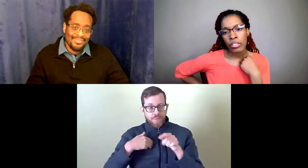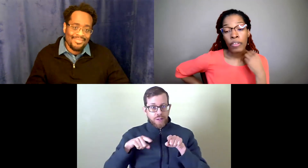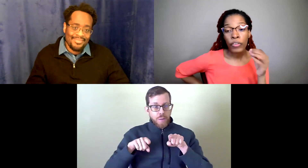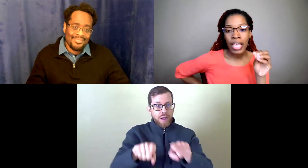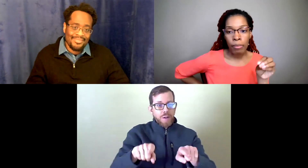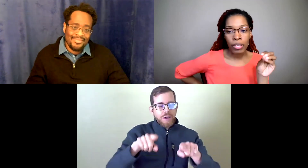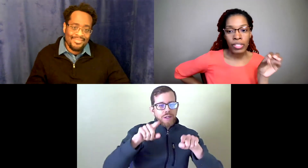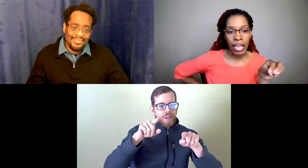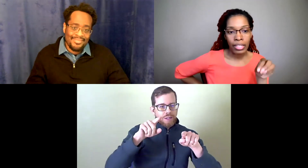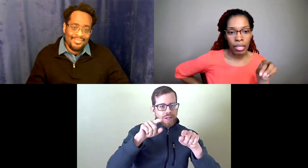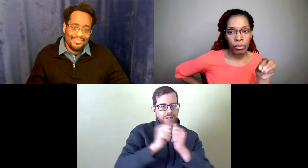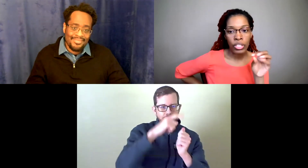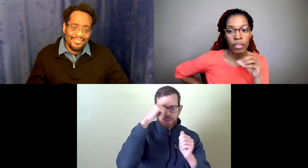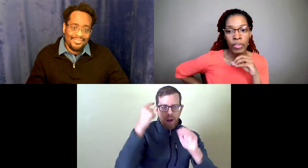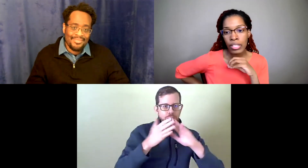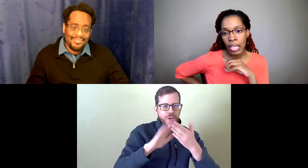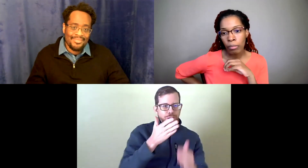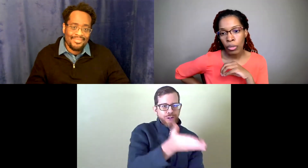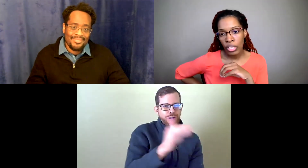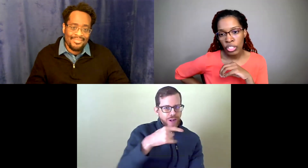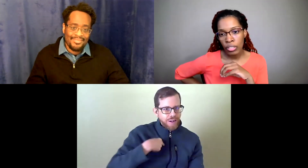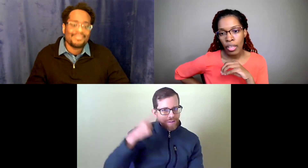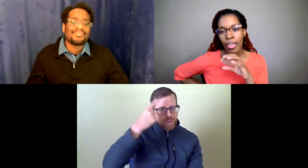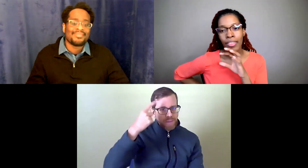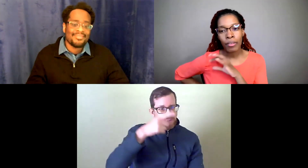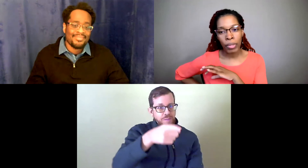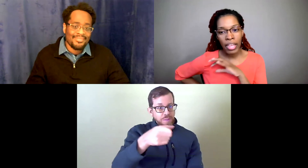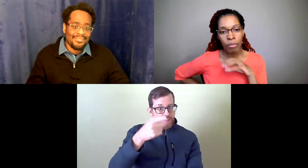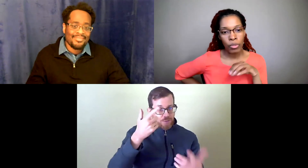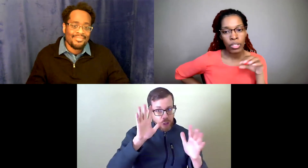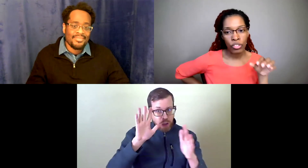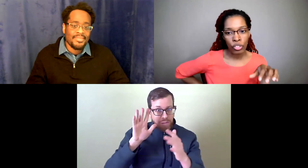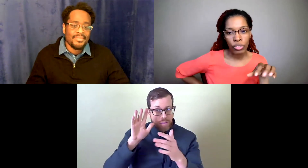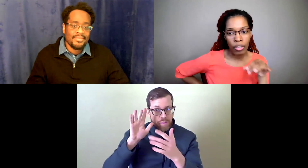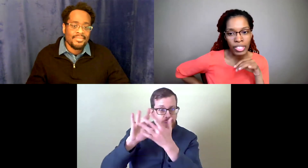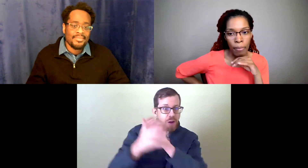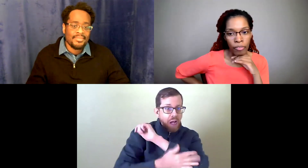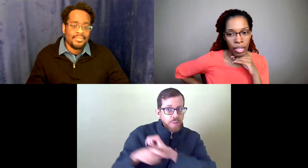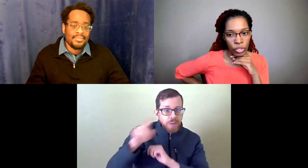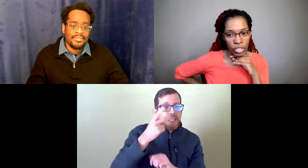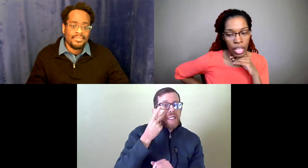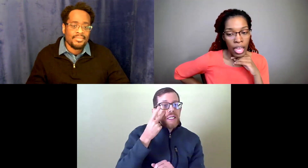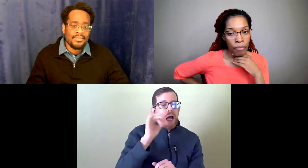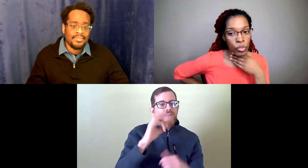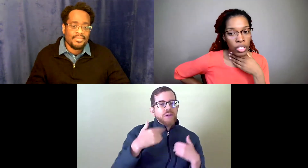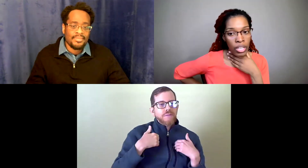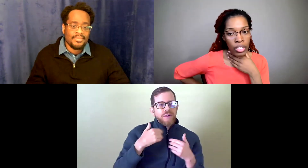different types of sign language even in the same location and the black communities use different type of languages have you studied